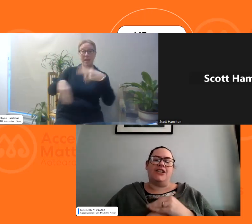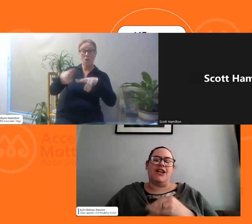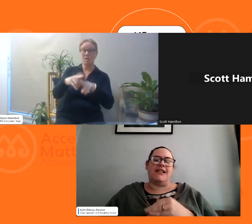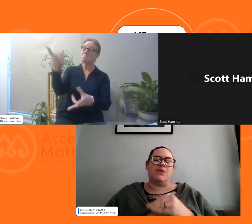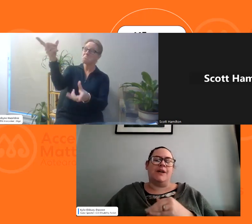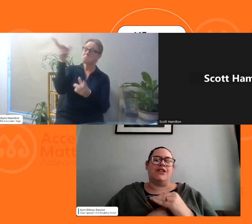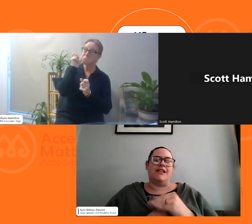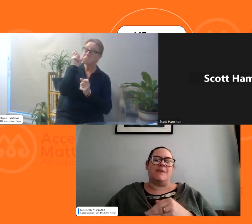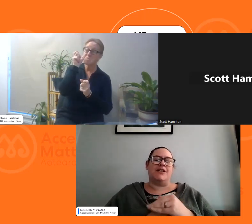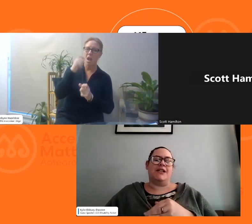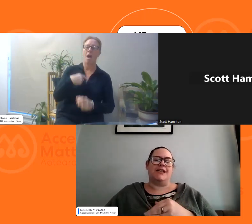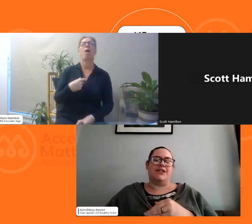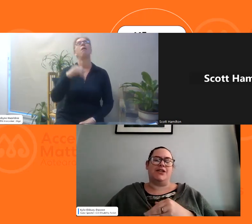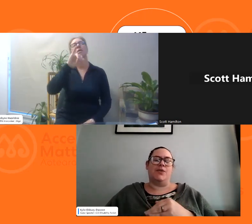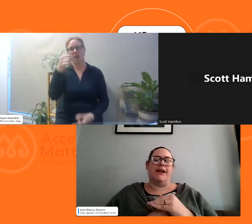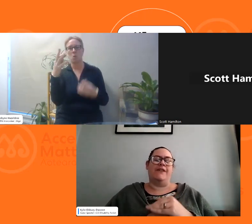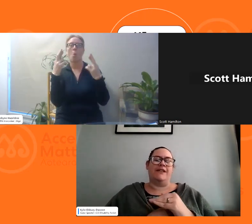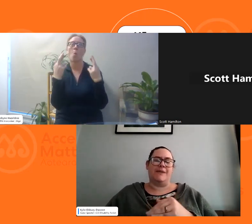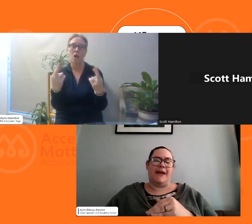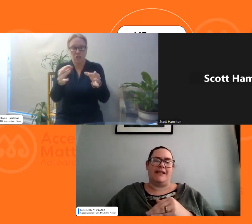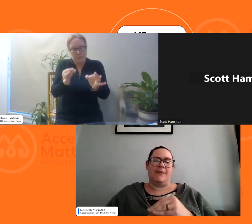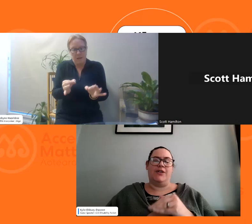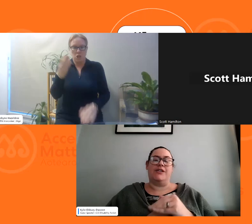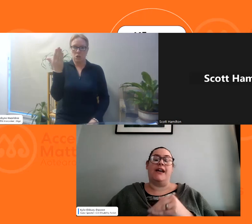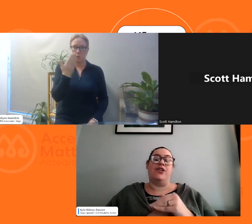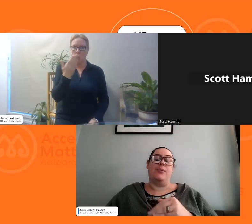"I just wish the specialist school would have a space because I know